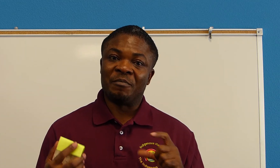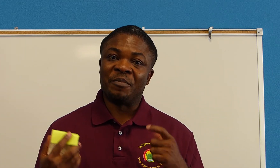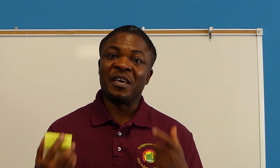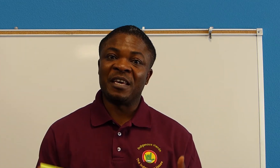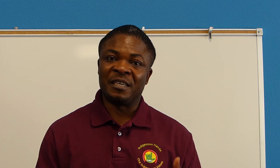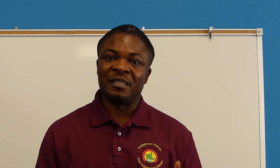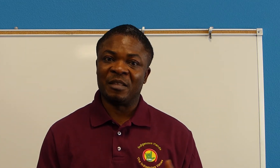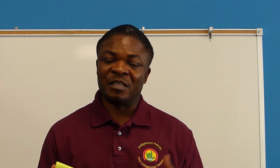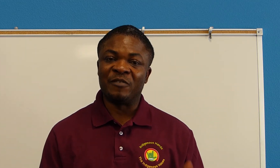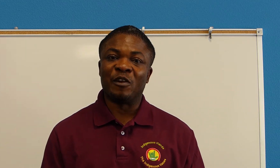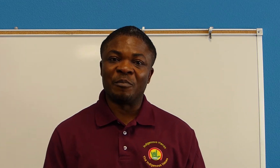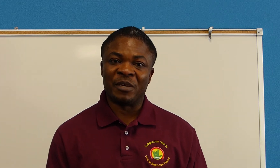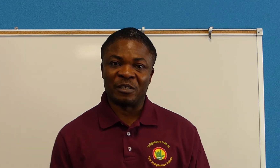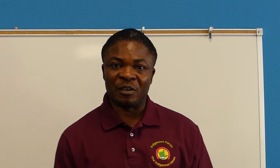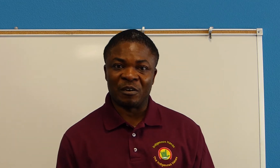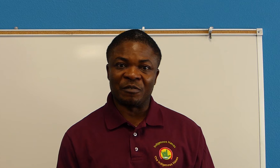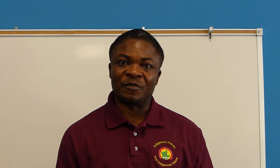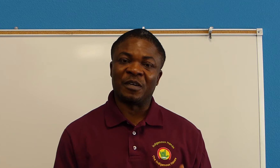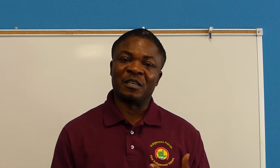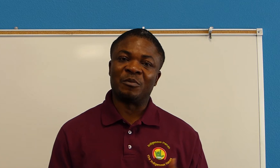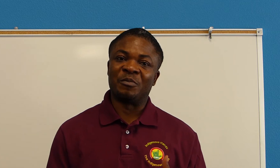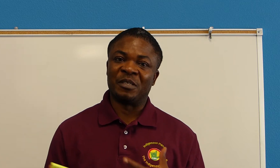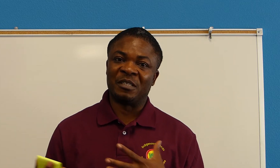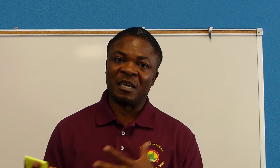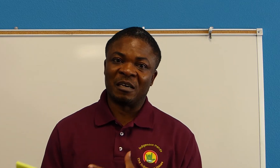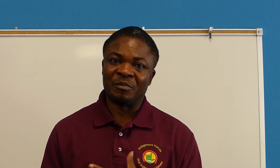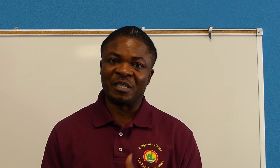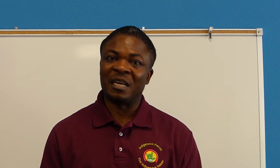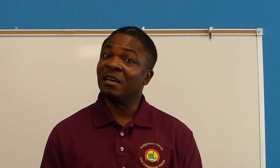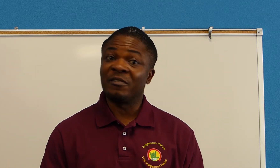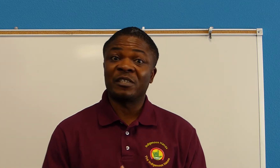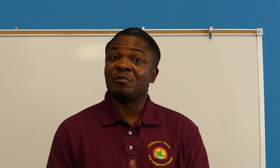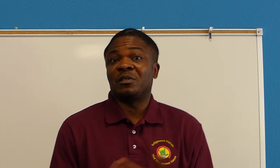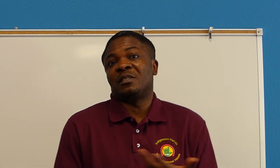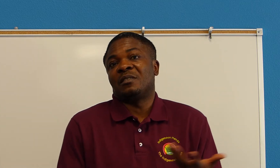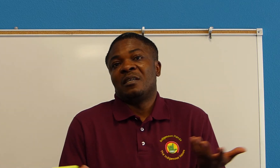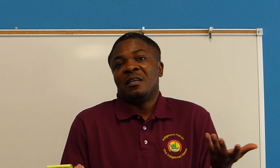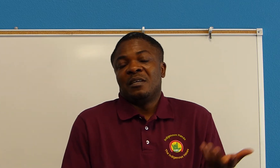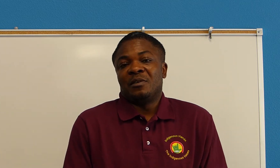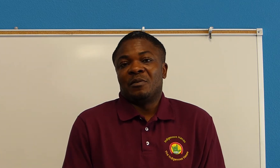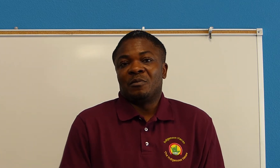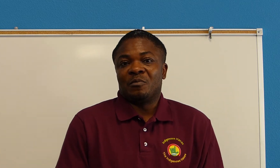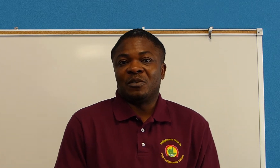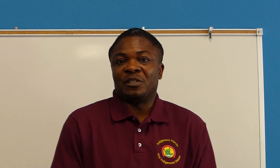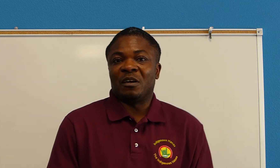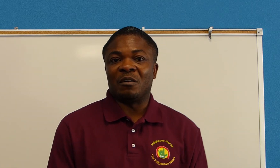impede the development of Adamorobe Signed Language, which is you know, which are